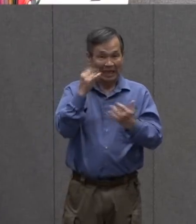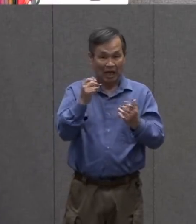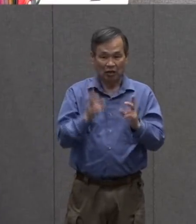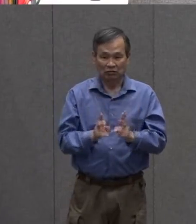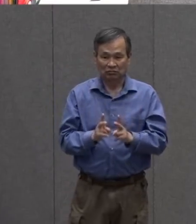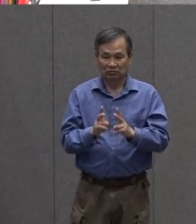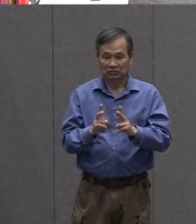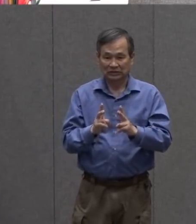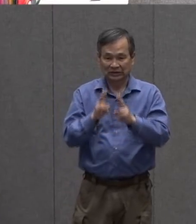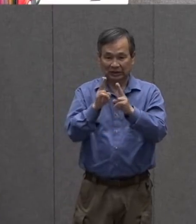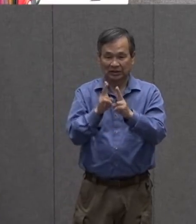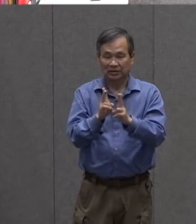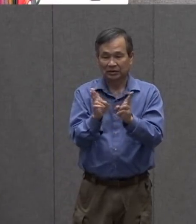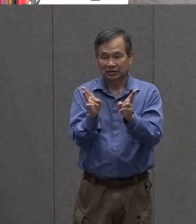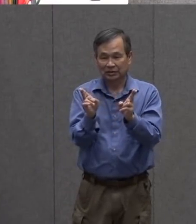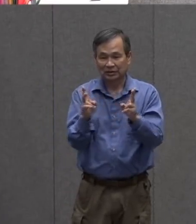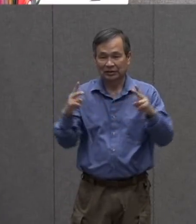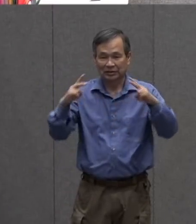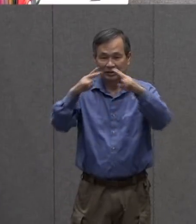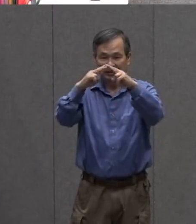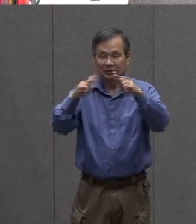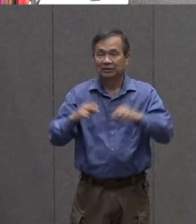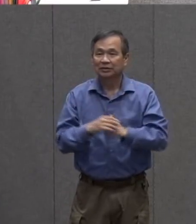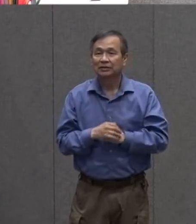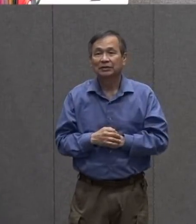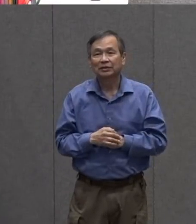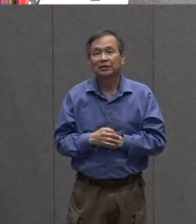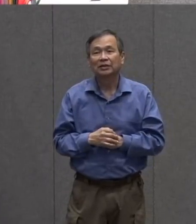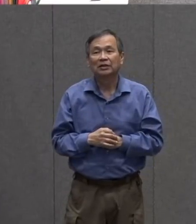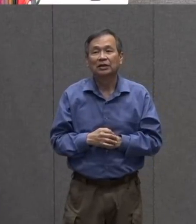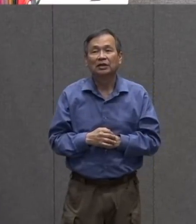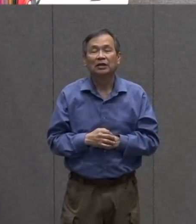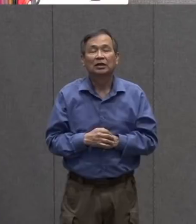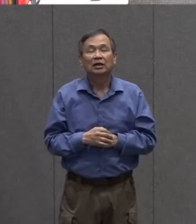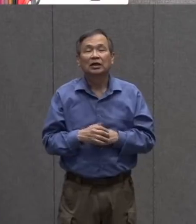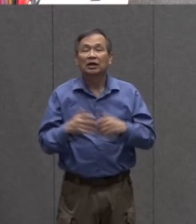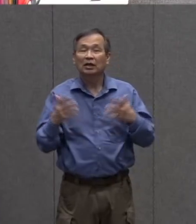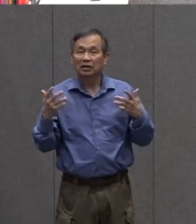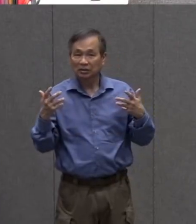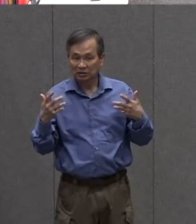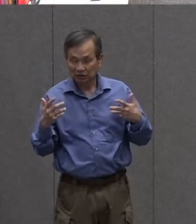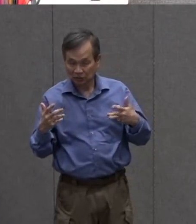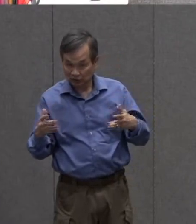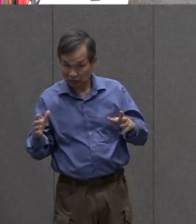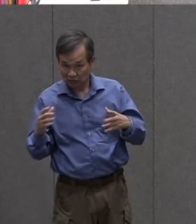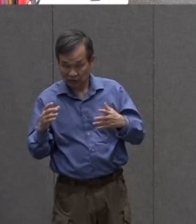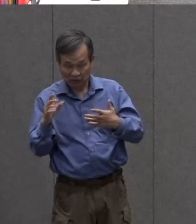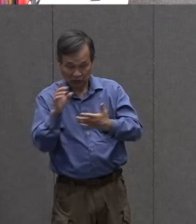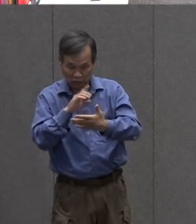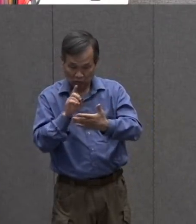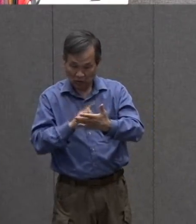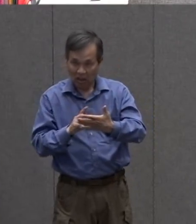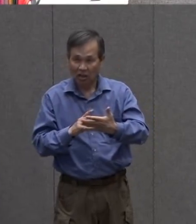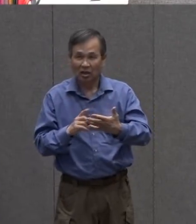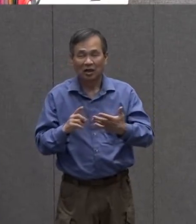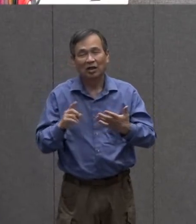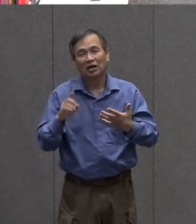that we're going to use. And when you draw your rectangle, when you're stretching it out, keep in mind that there's going to be a paper clip on the back,